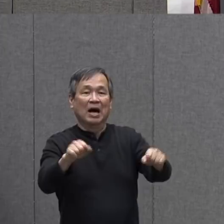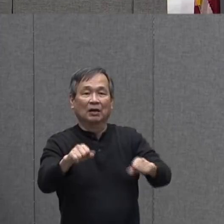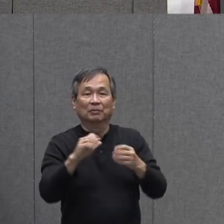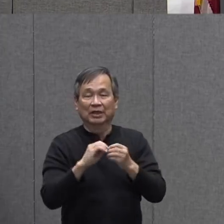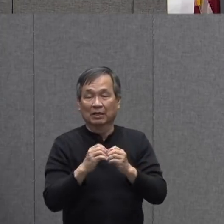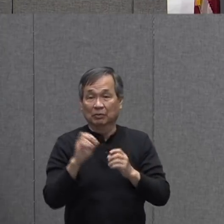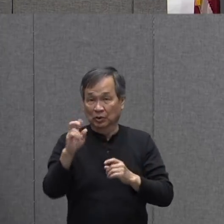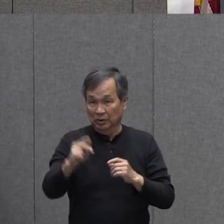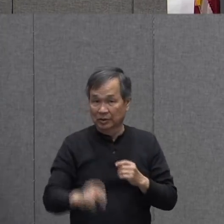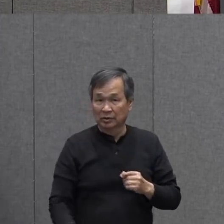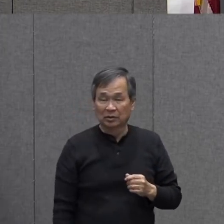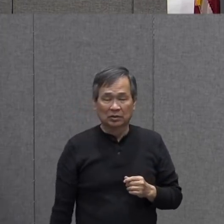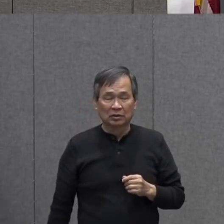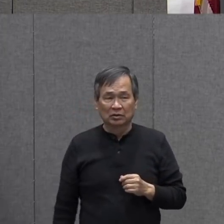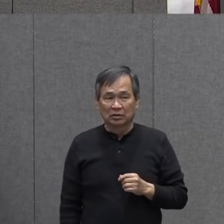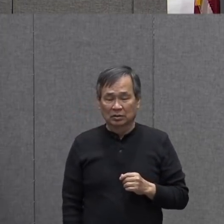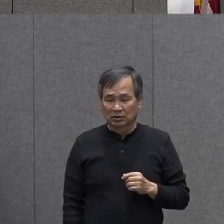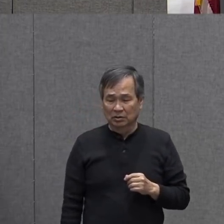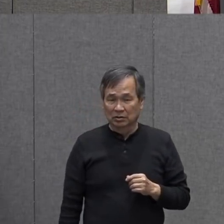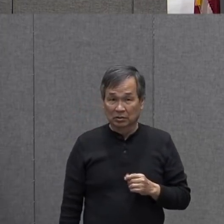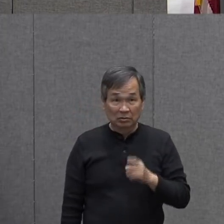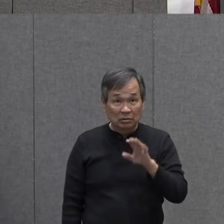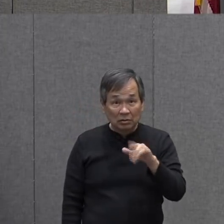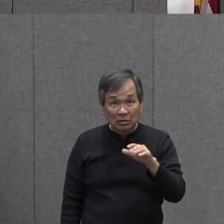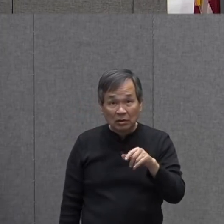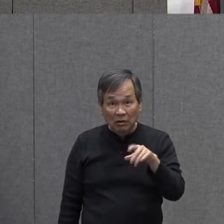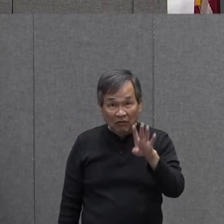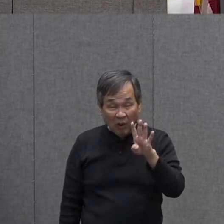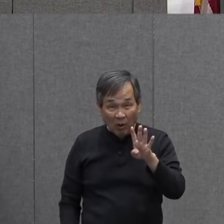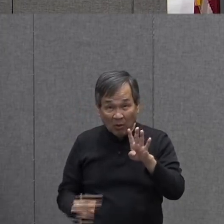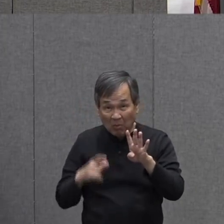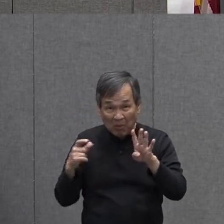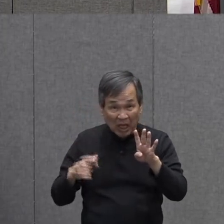So, is the four the largest digit that we have here?